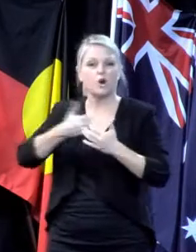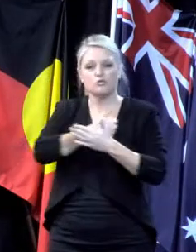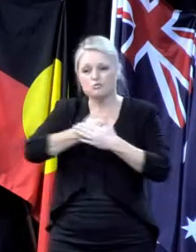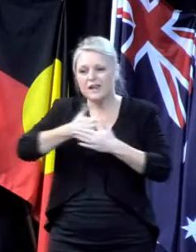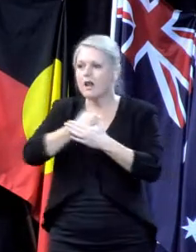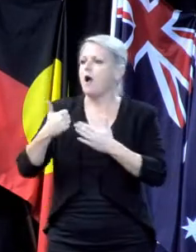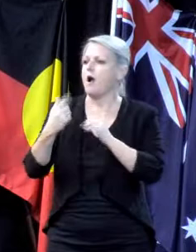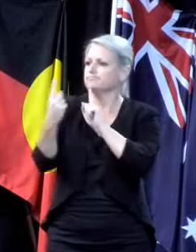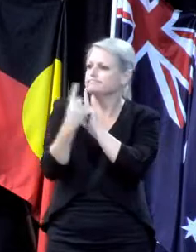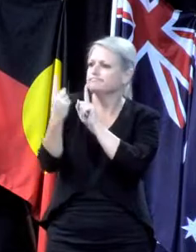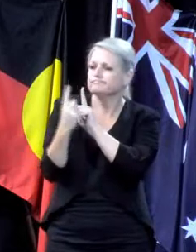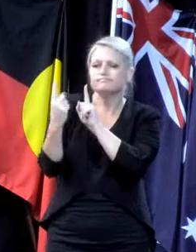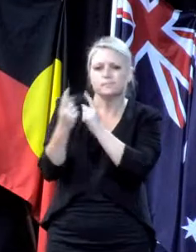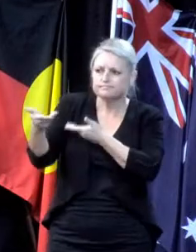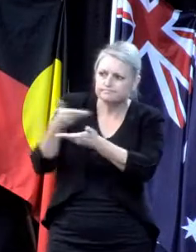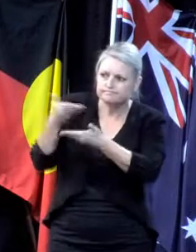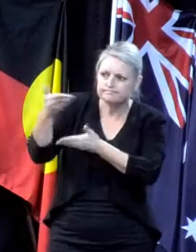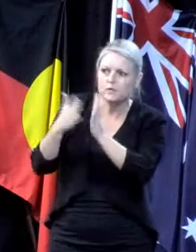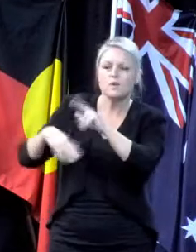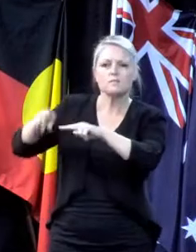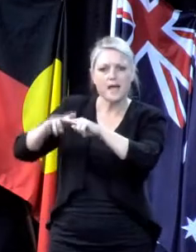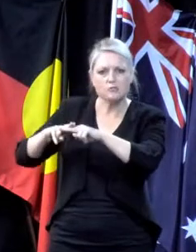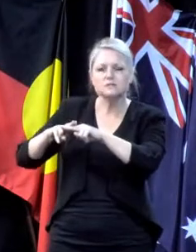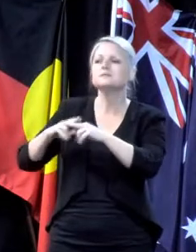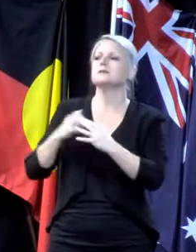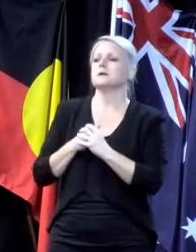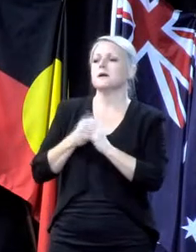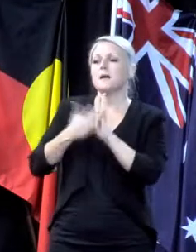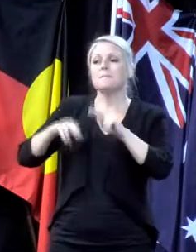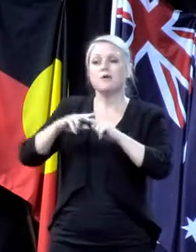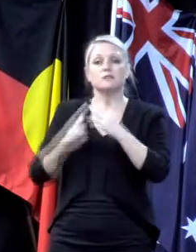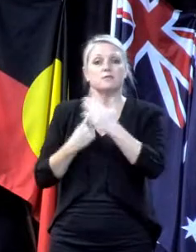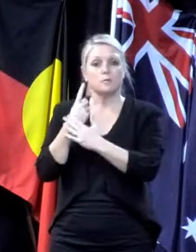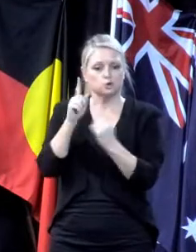They will come into a meeting. They'll meet with all of their teachers on a regular basis.